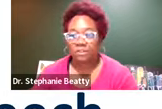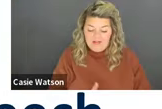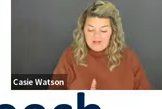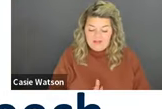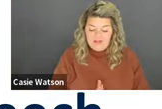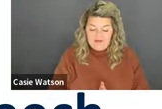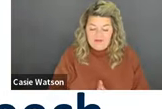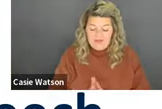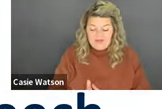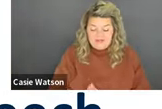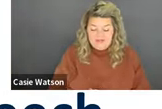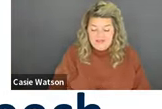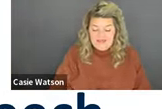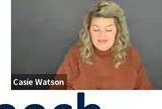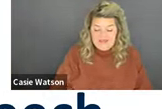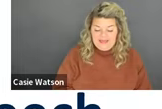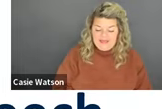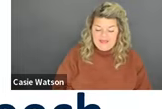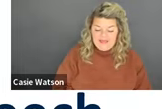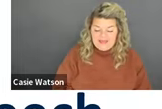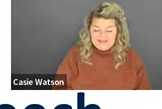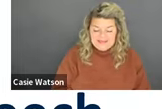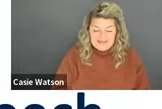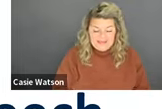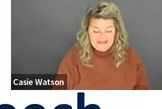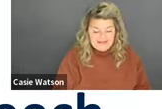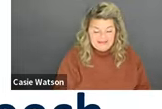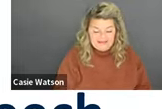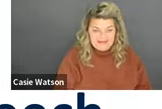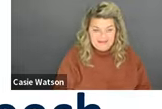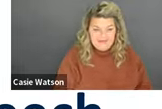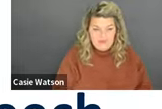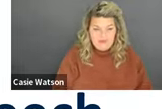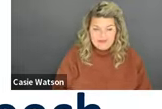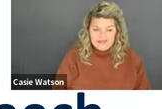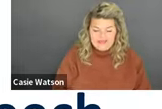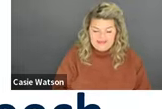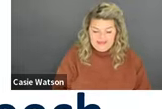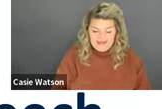So far it looks like a lot of people are saying A and D, a few people saying C.